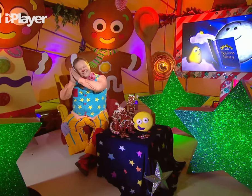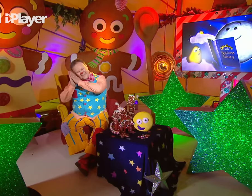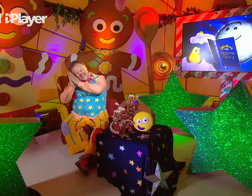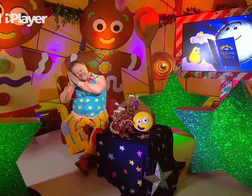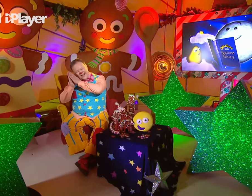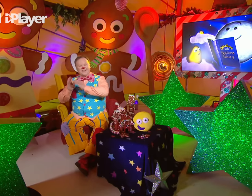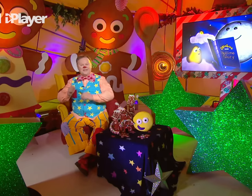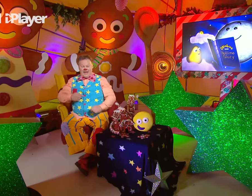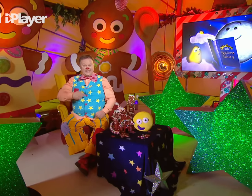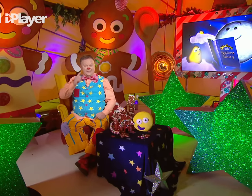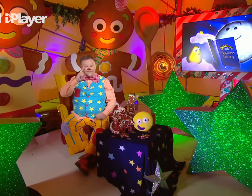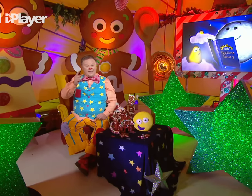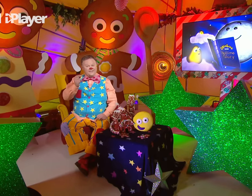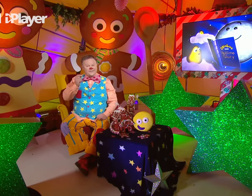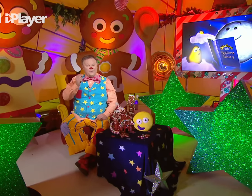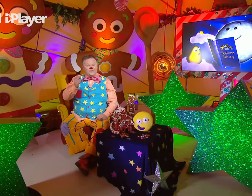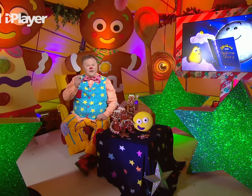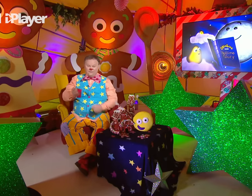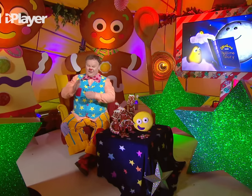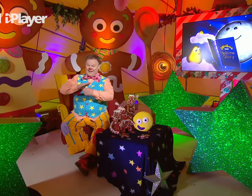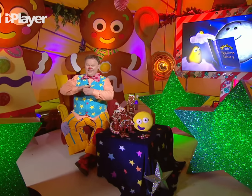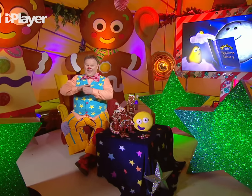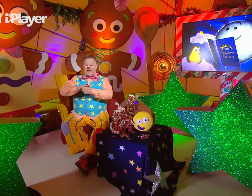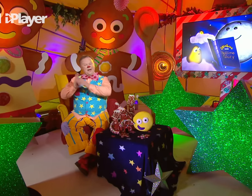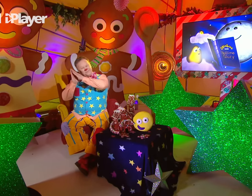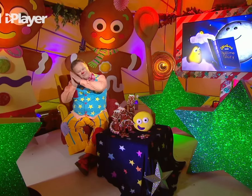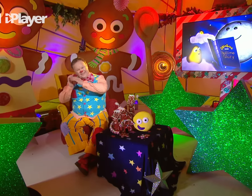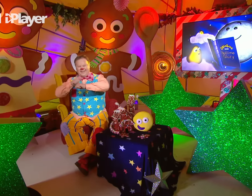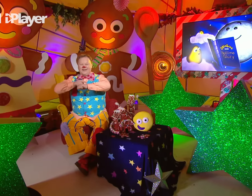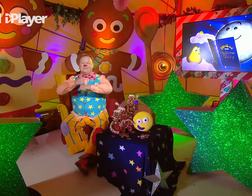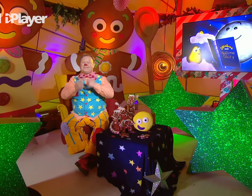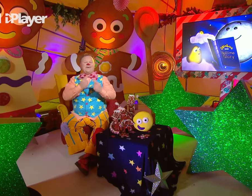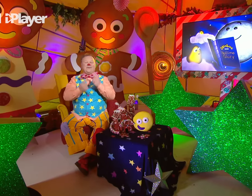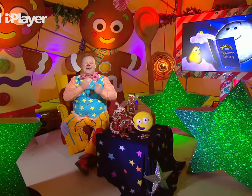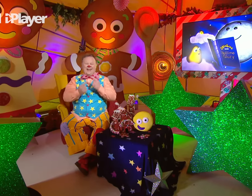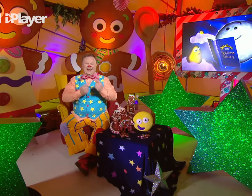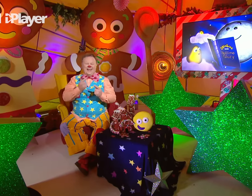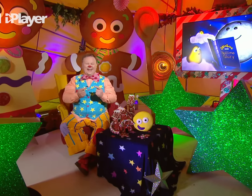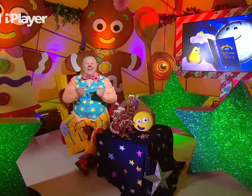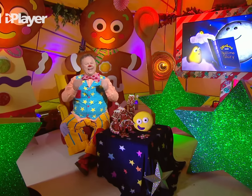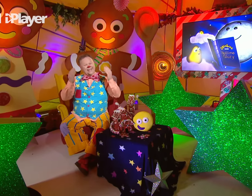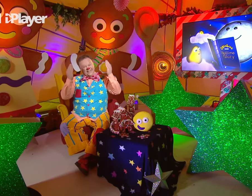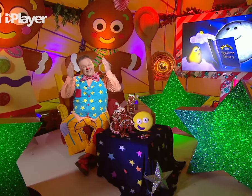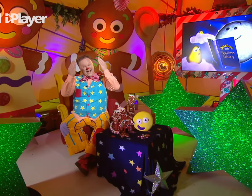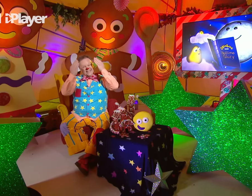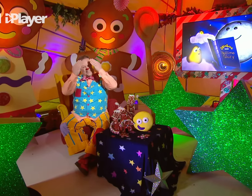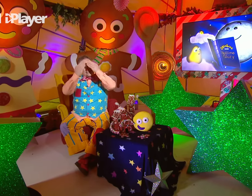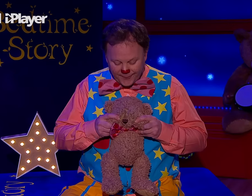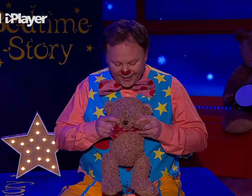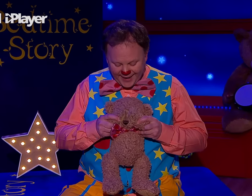sleep well and i'll see you soon for another bedtime story good night one